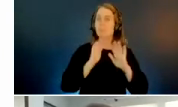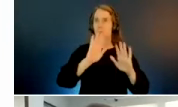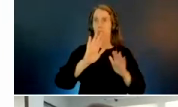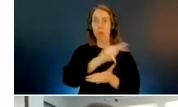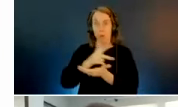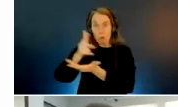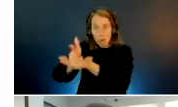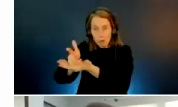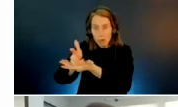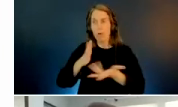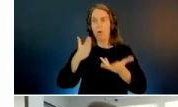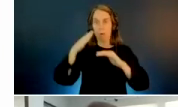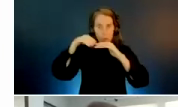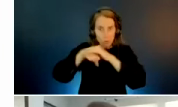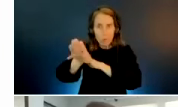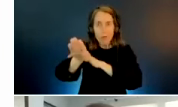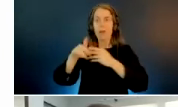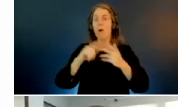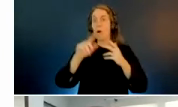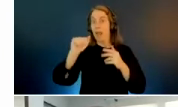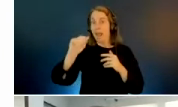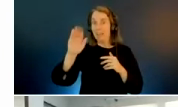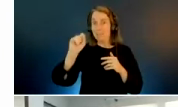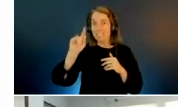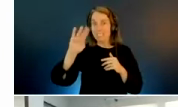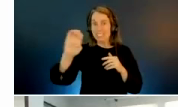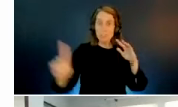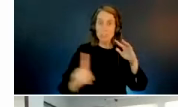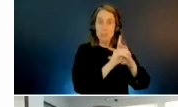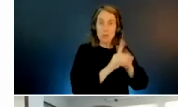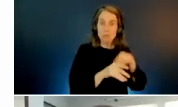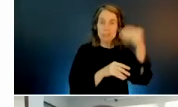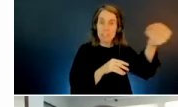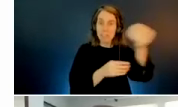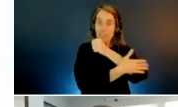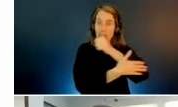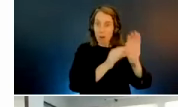um you can bring someone to assist you you can also request an election worker provide assistance